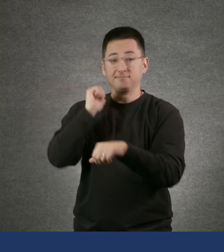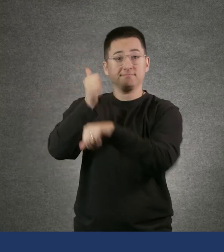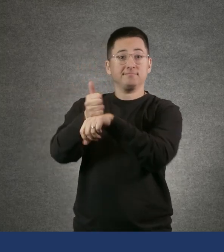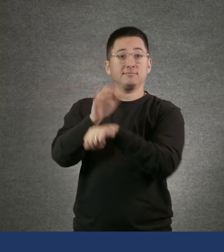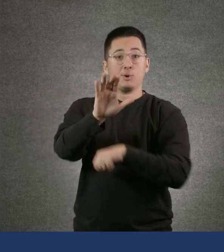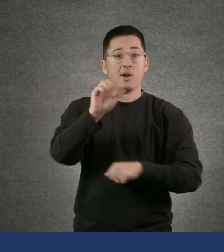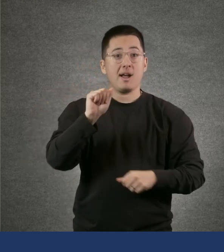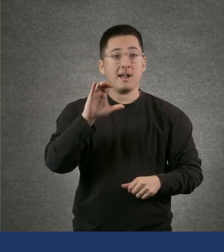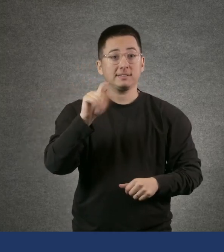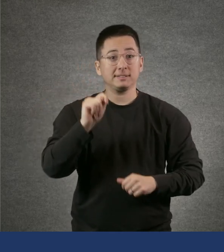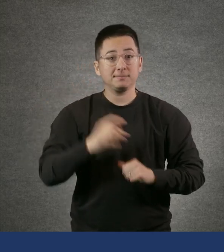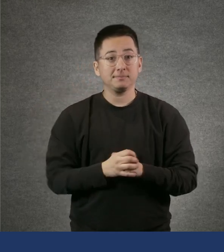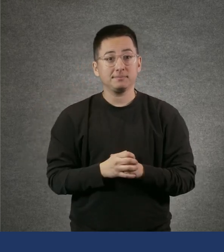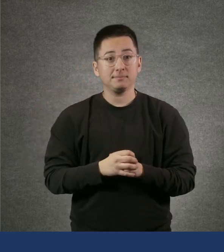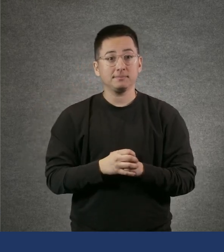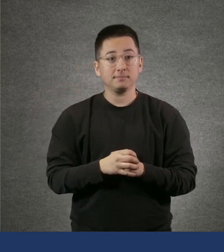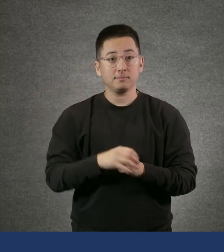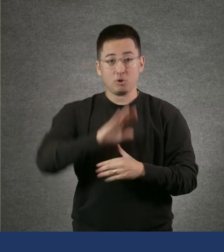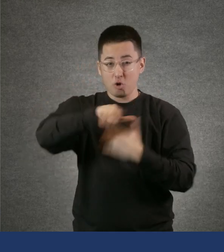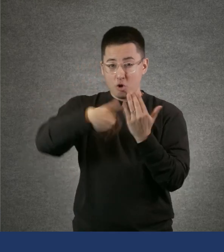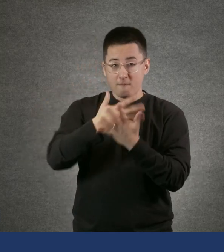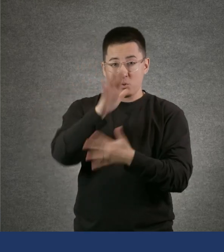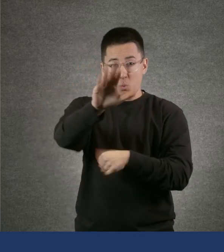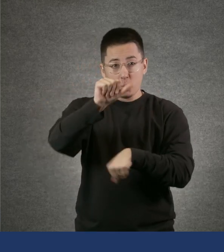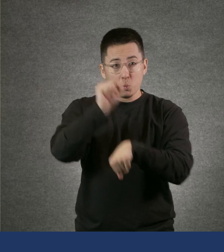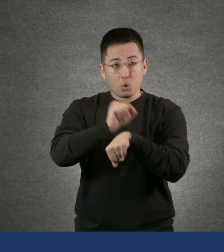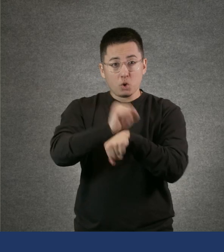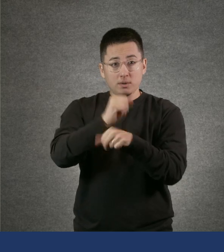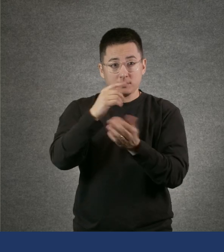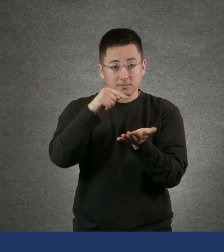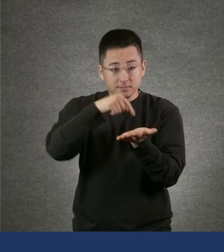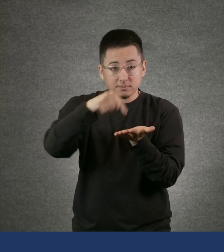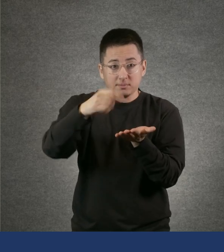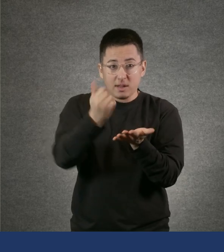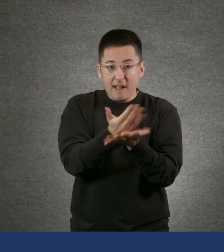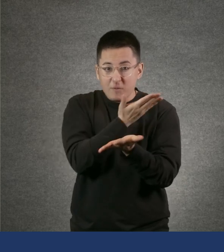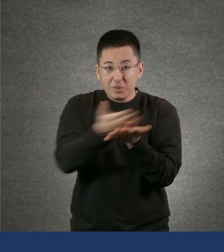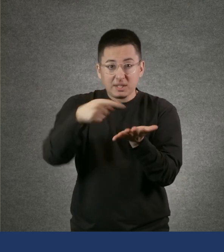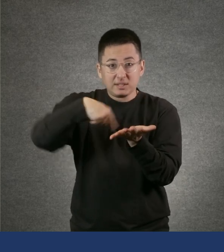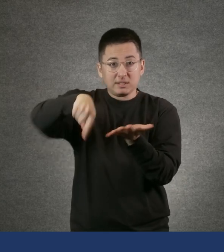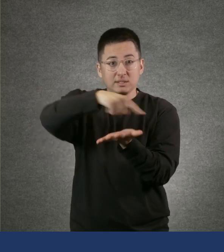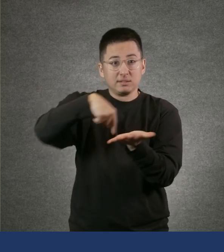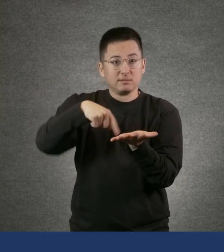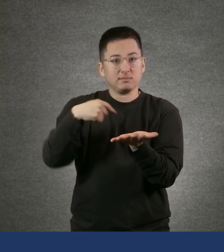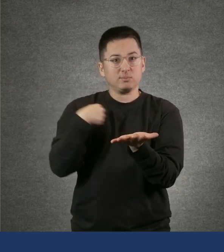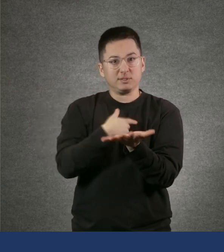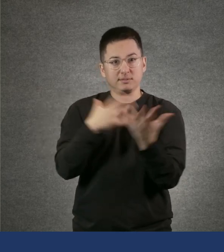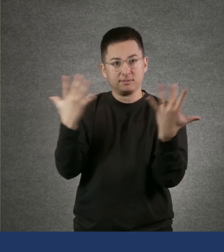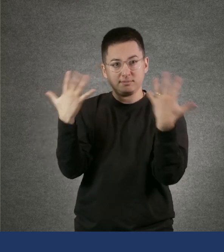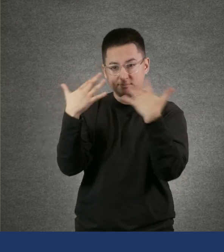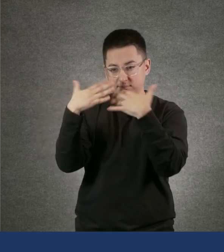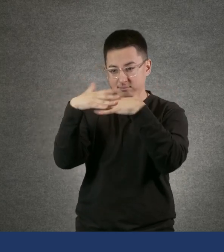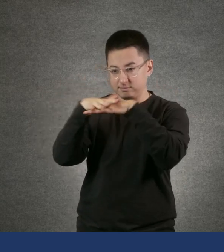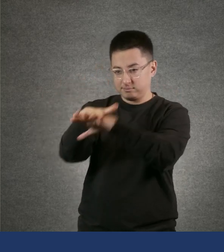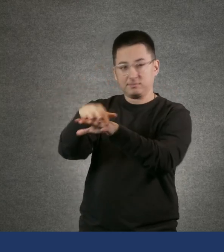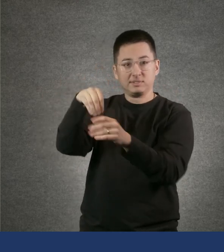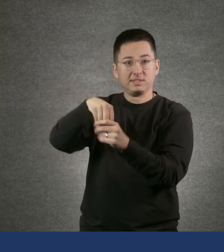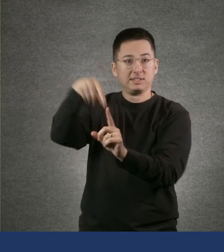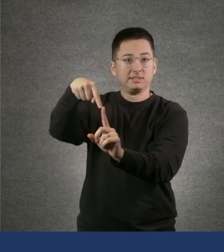and we created your act. And there's every bit of work that you had done and work